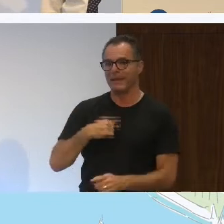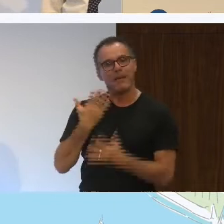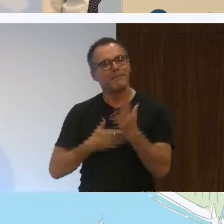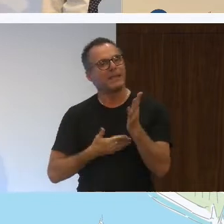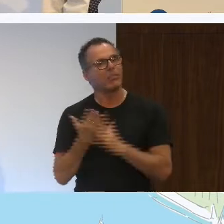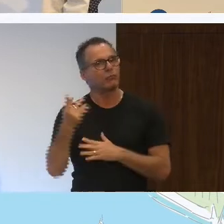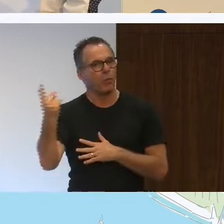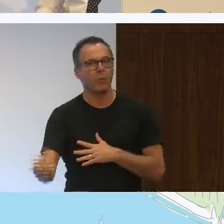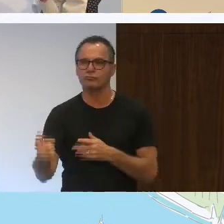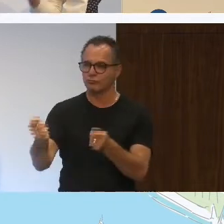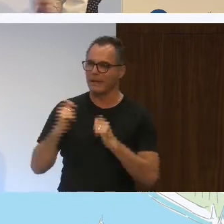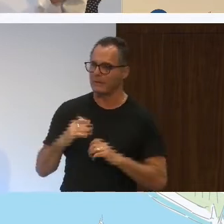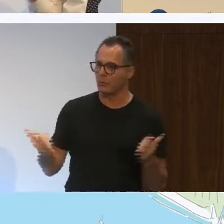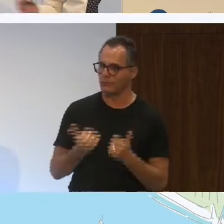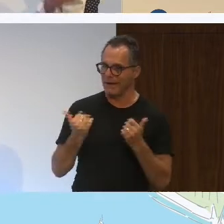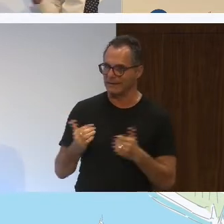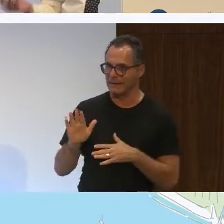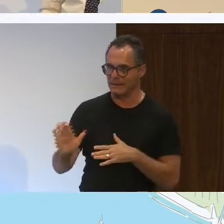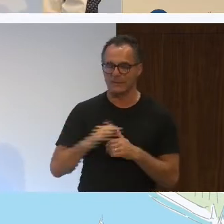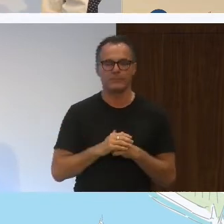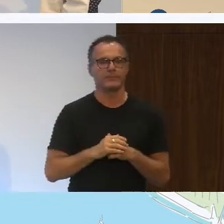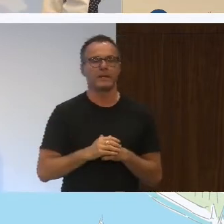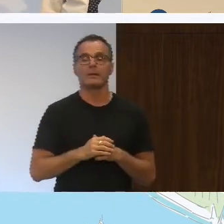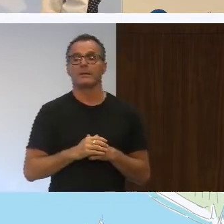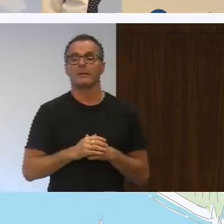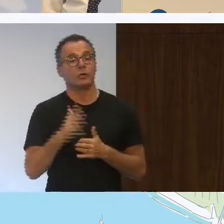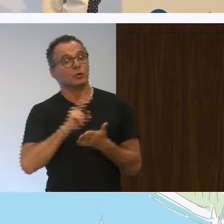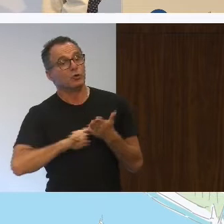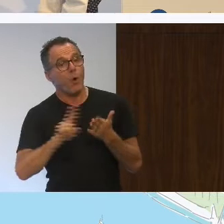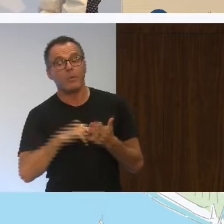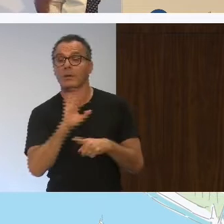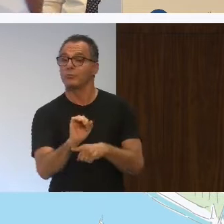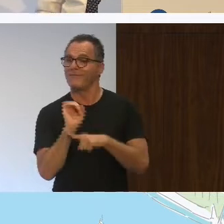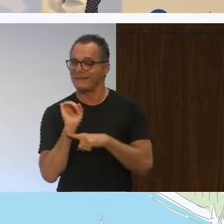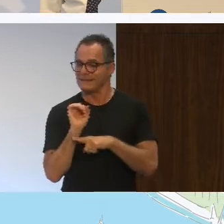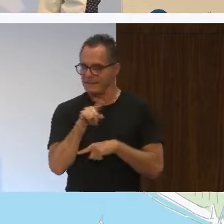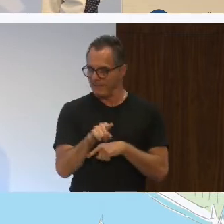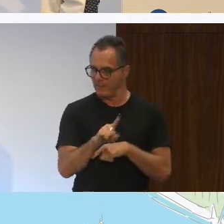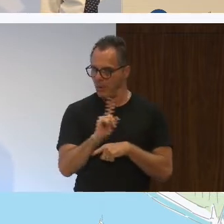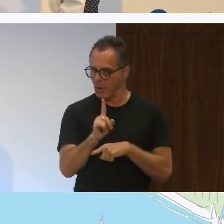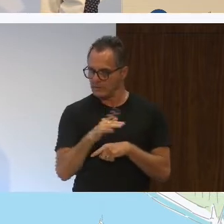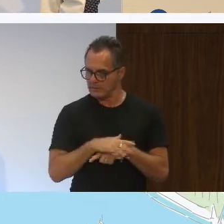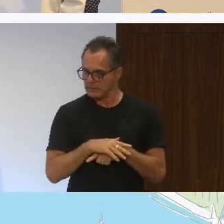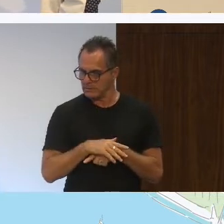And apart from using the conventional preventatives Cinnarizine, which is an antihistamine and Lamotrigine